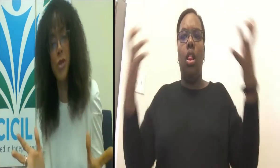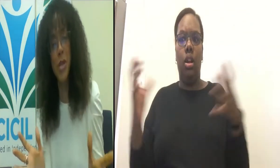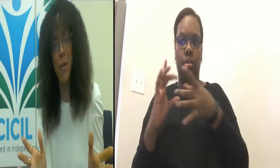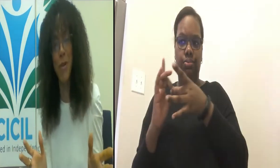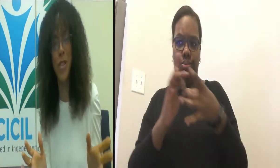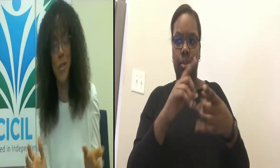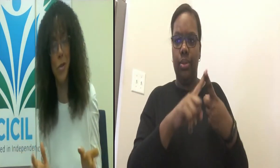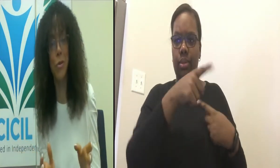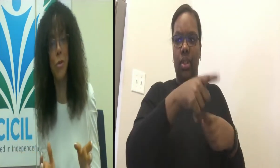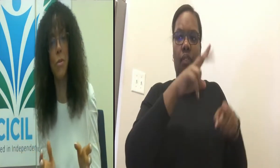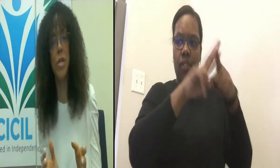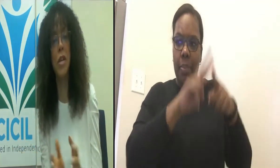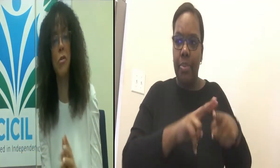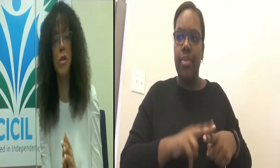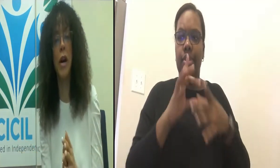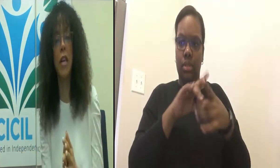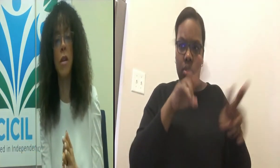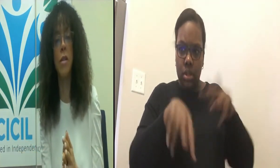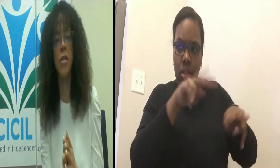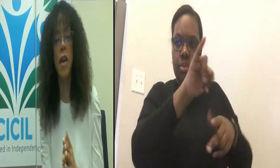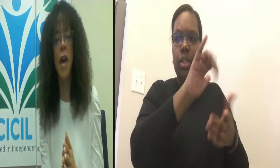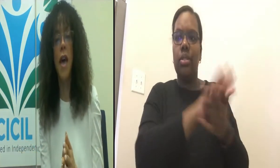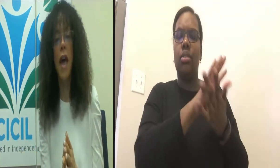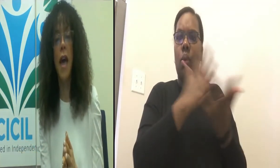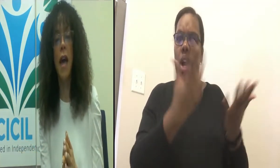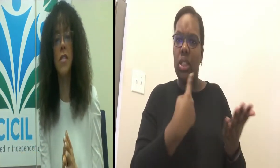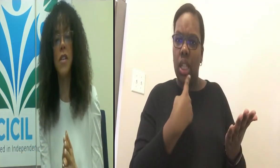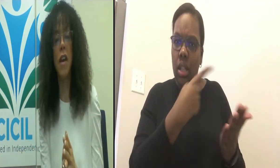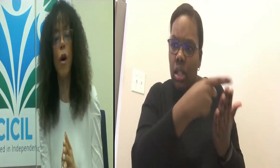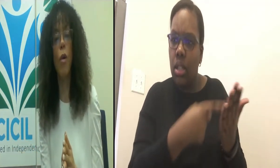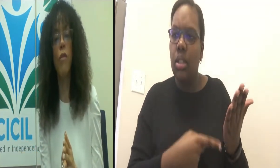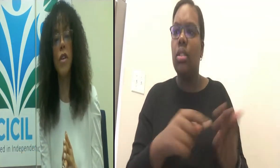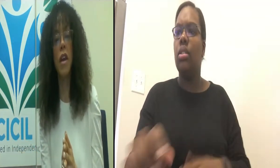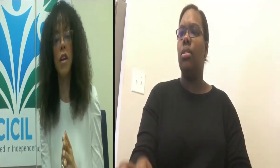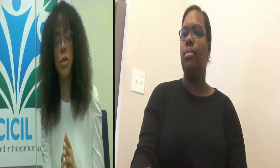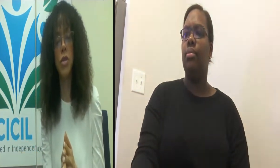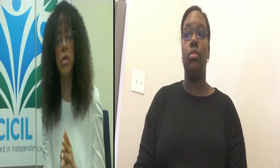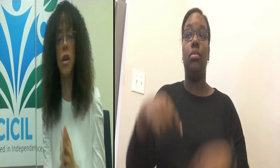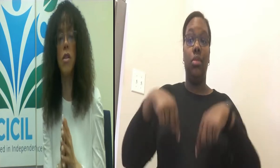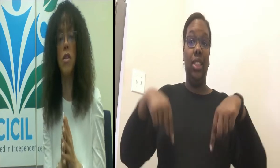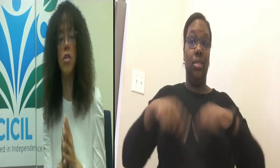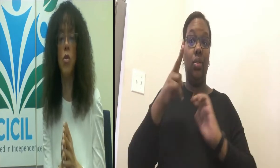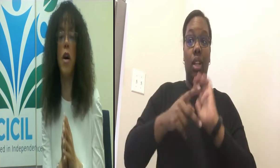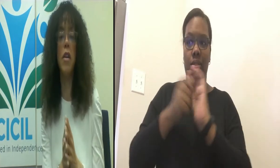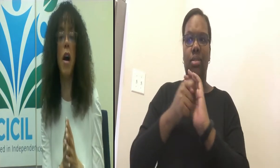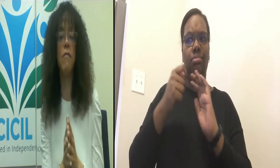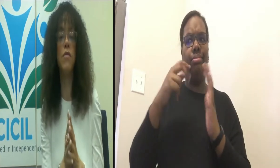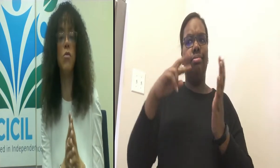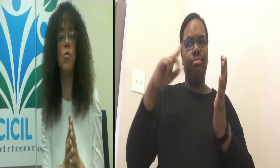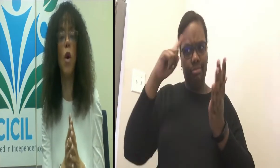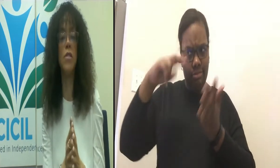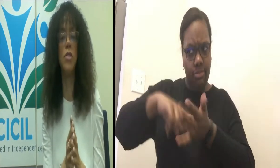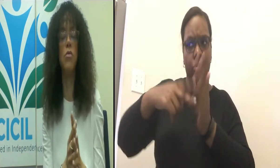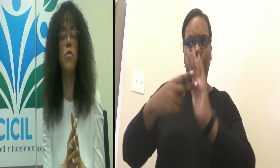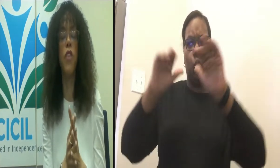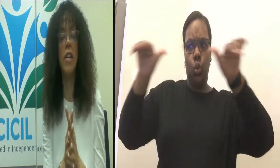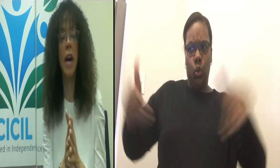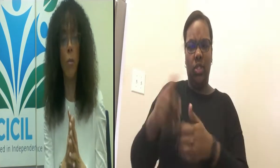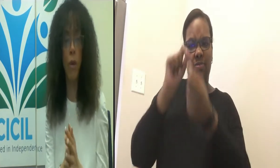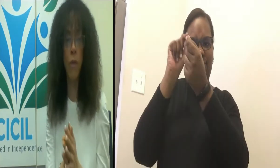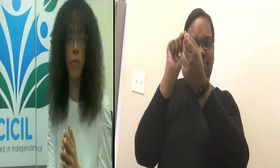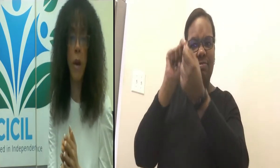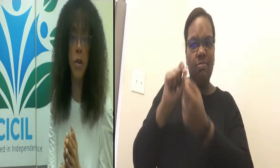on them. This video is meant to introduce those particular documents and hopefully